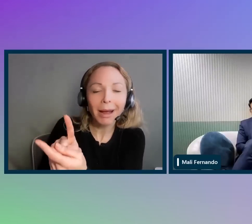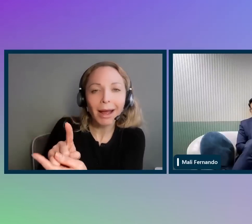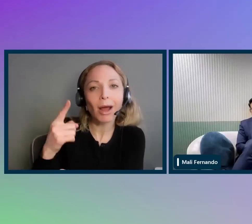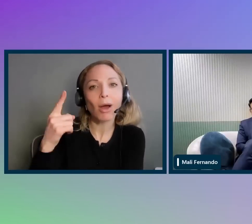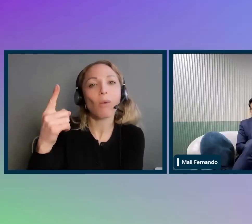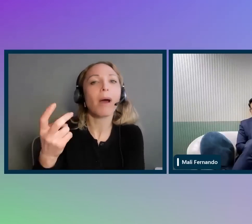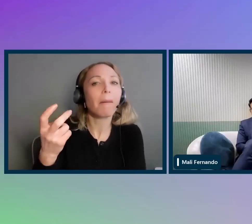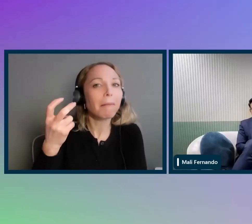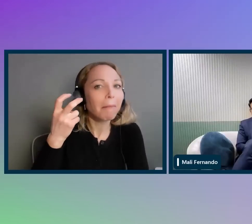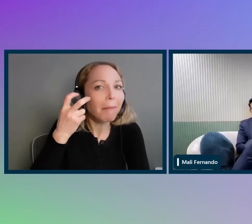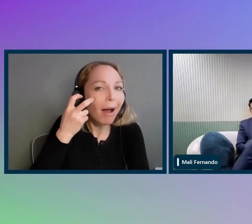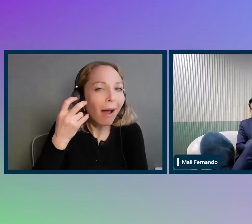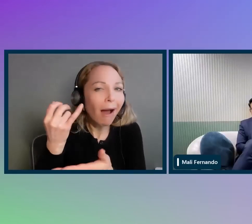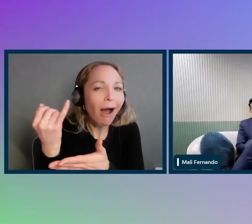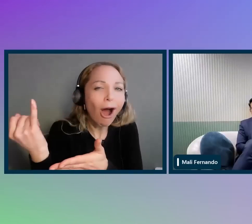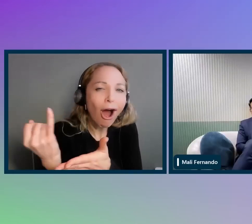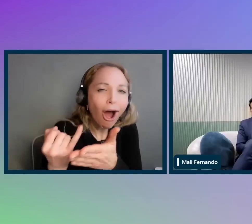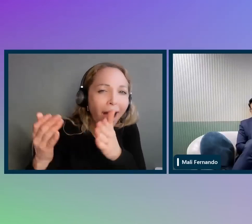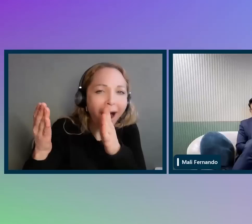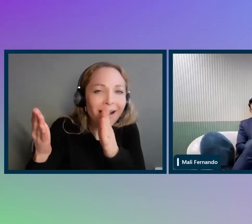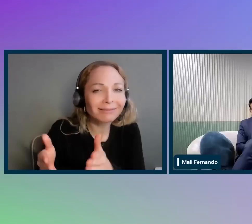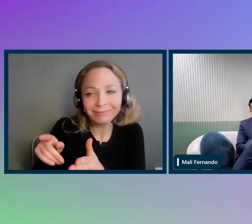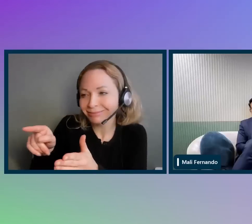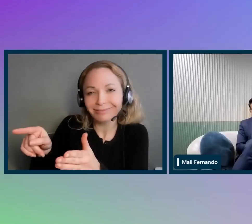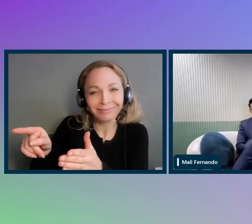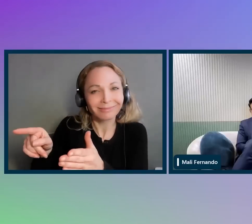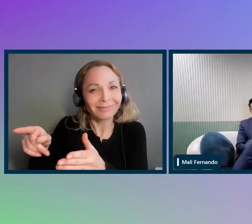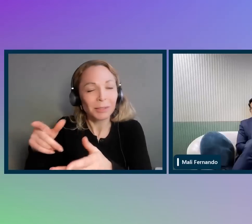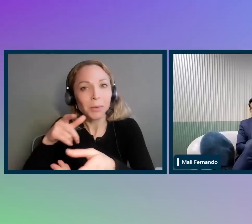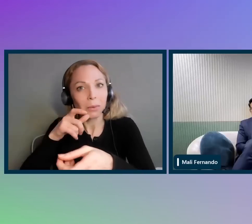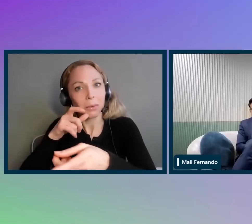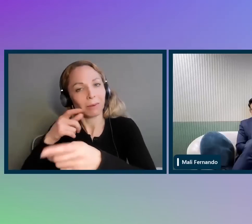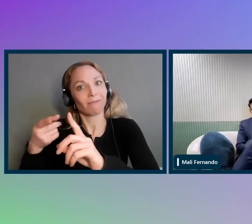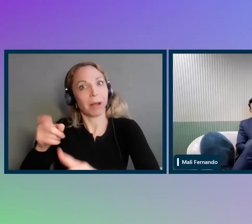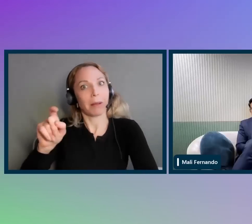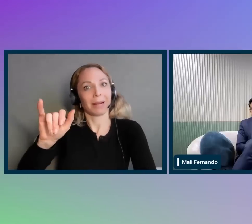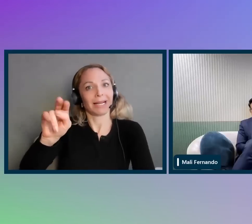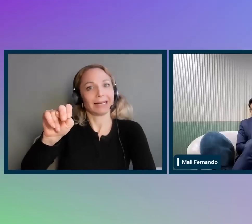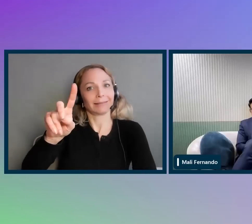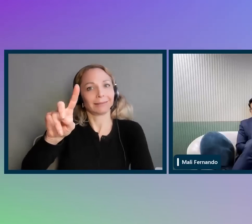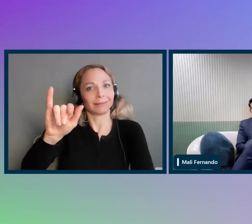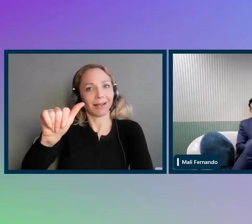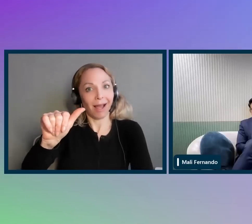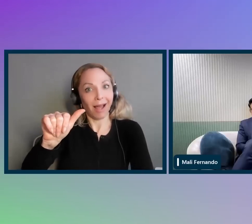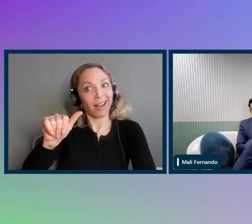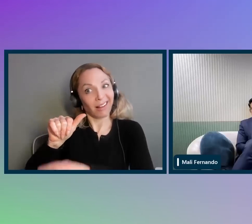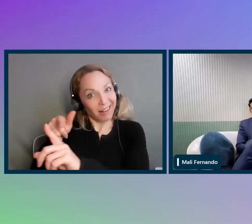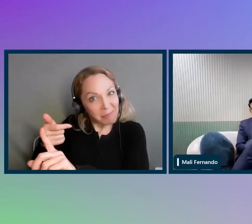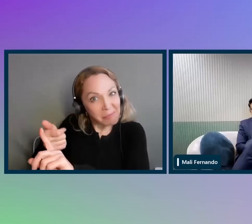So thank you for doing everything that you do for consumers and for businesses.